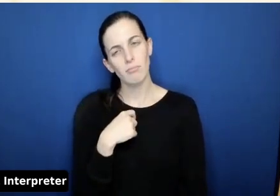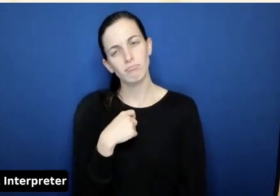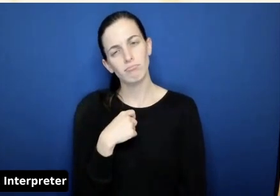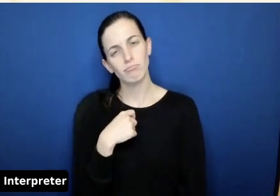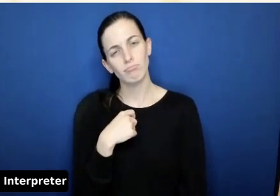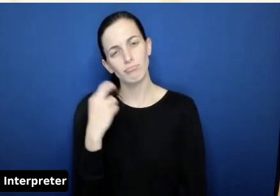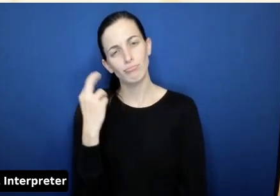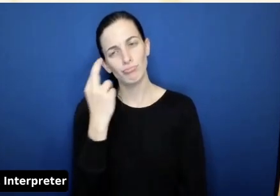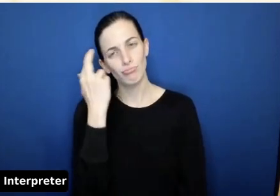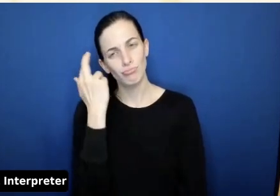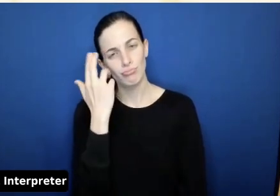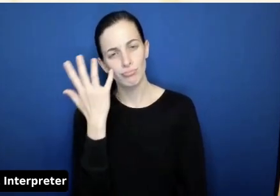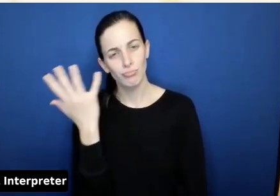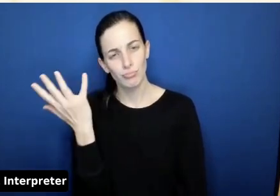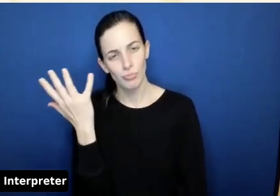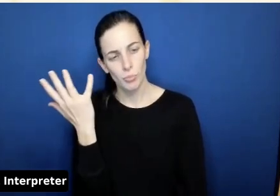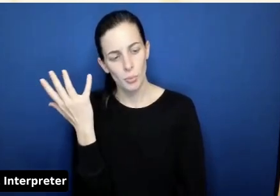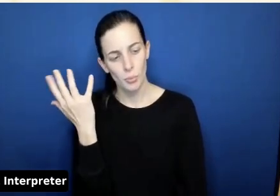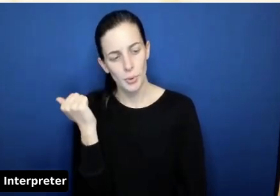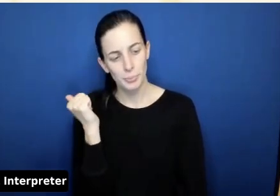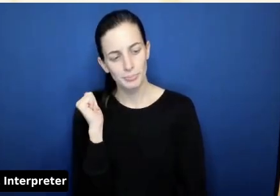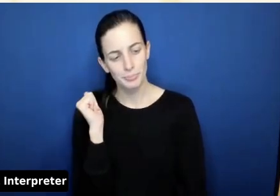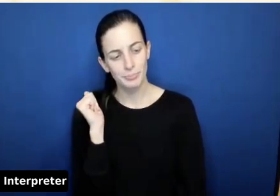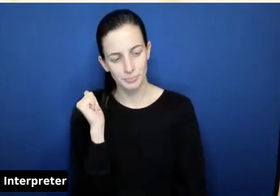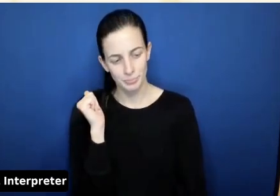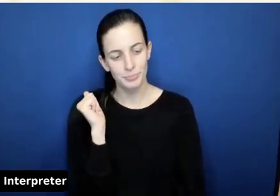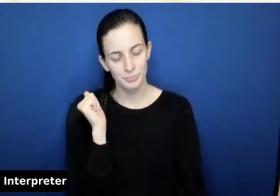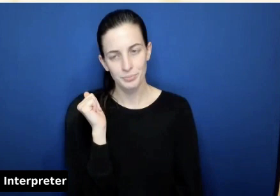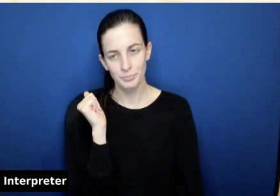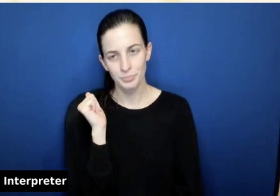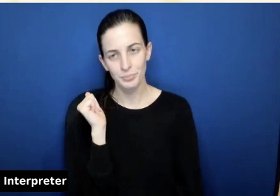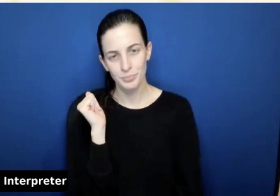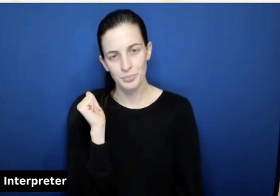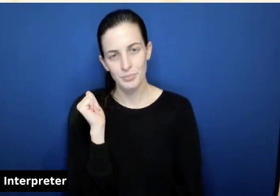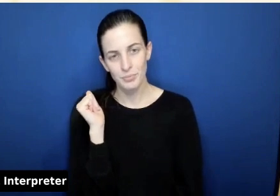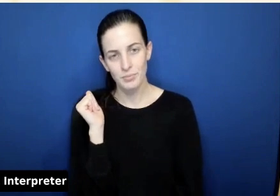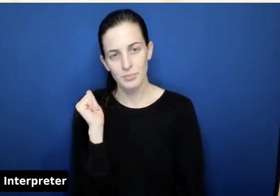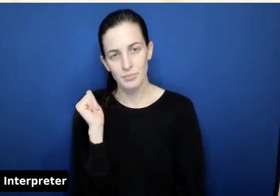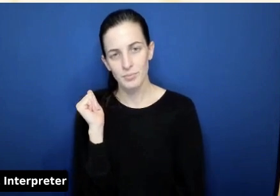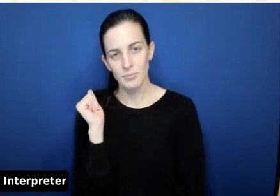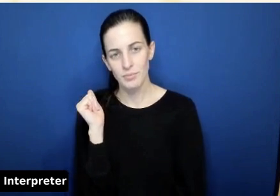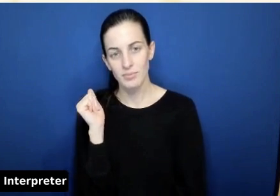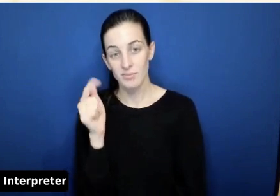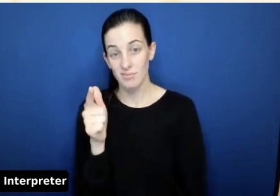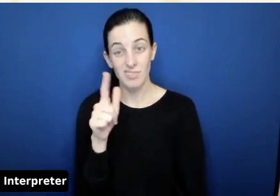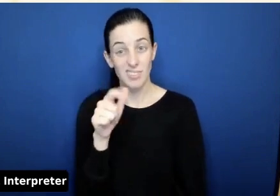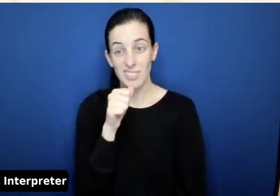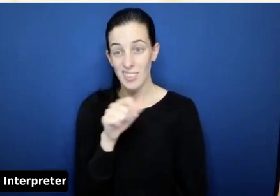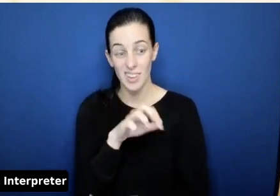then I realized that… the author has updated the value of native hidden attribute